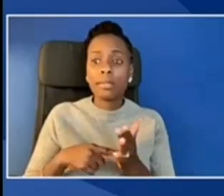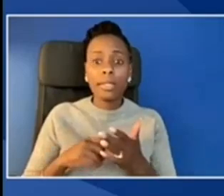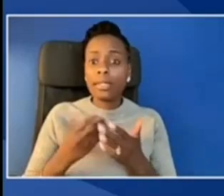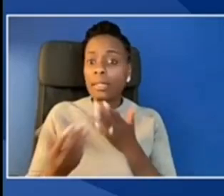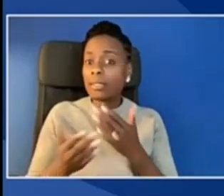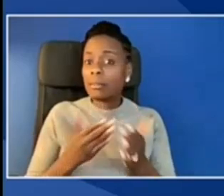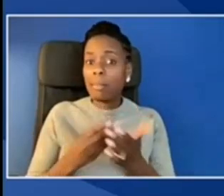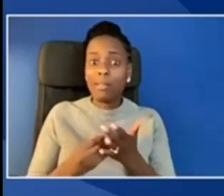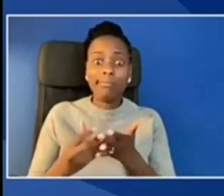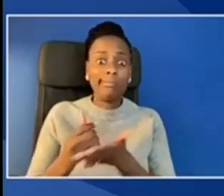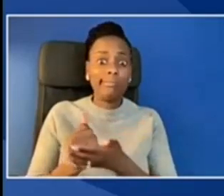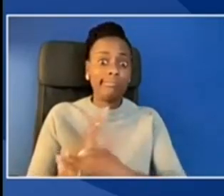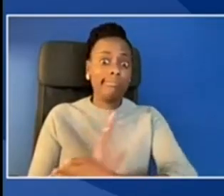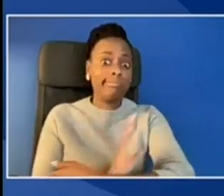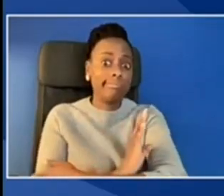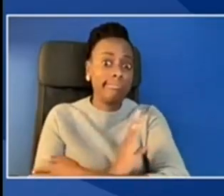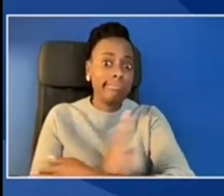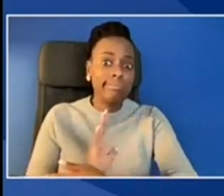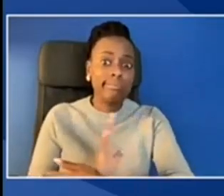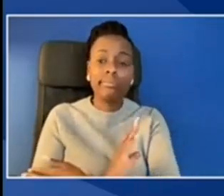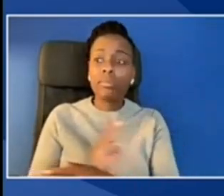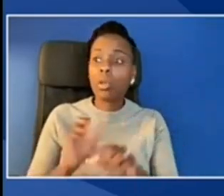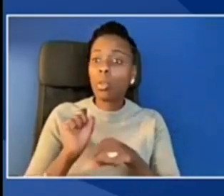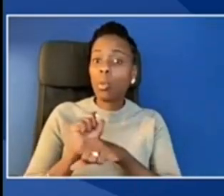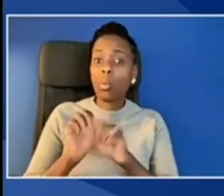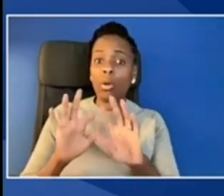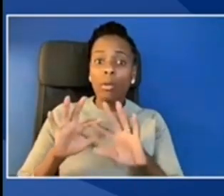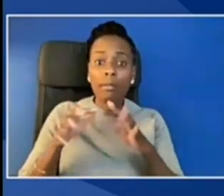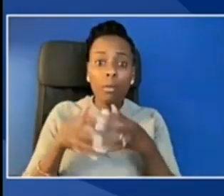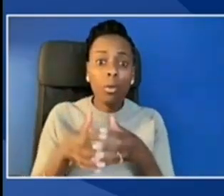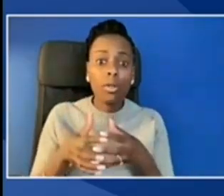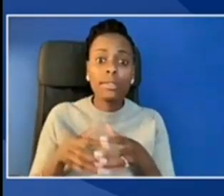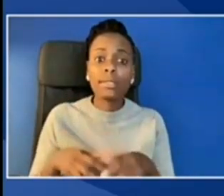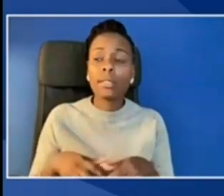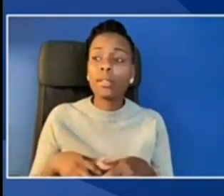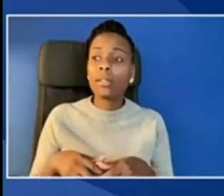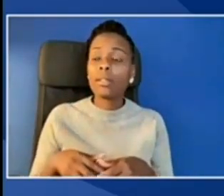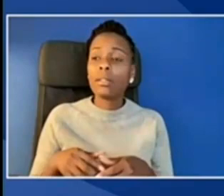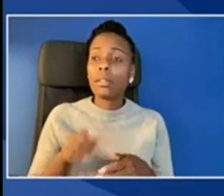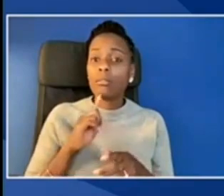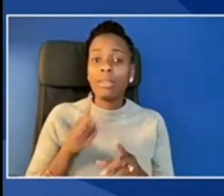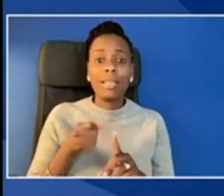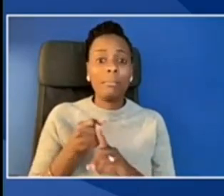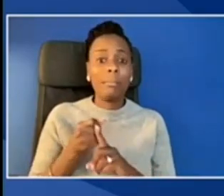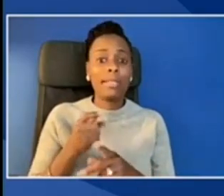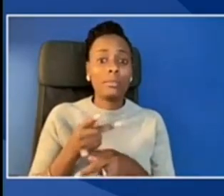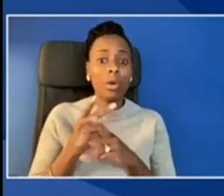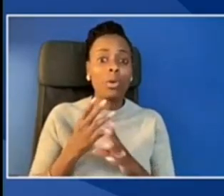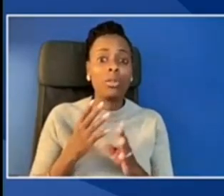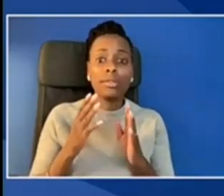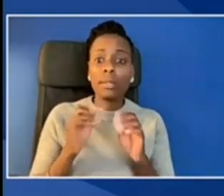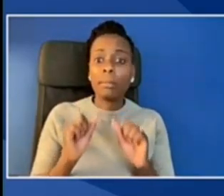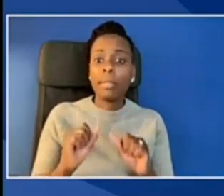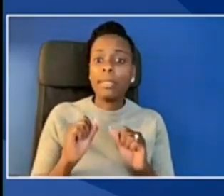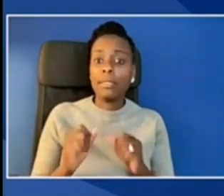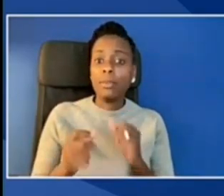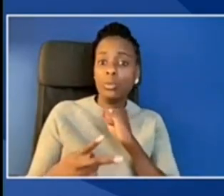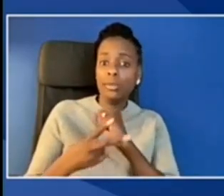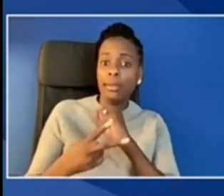workforces. It impacts borrowers' ability to save for their basic needs for